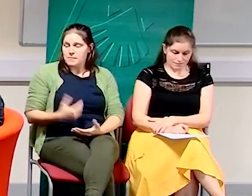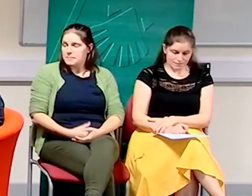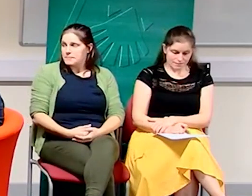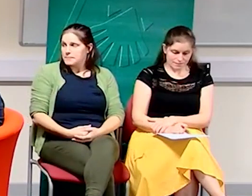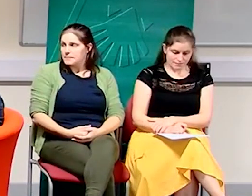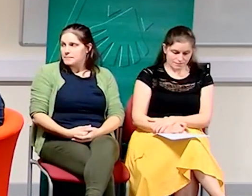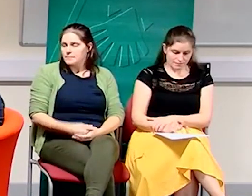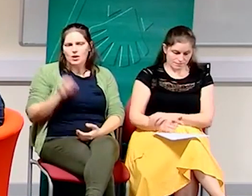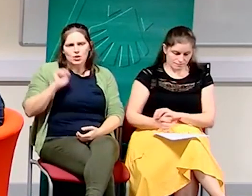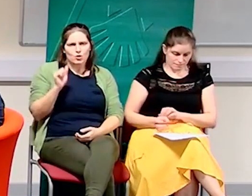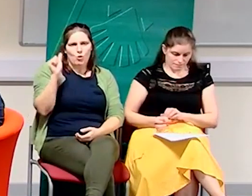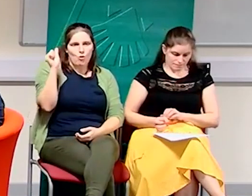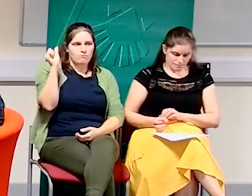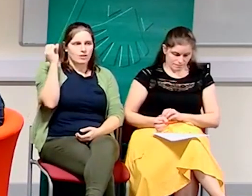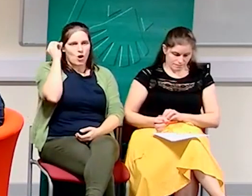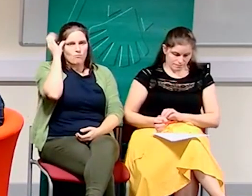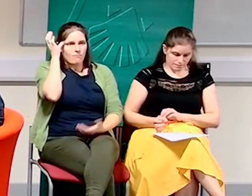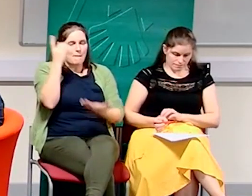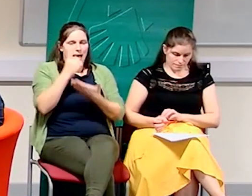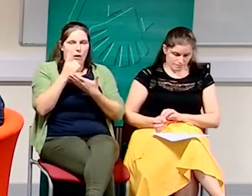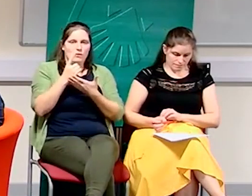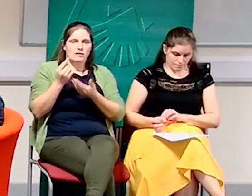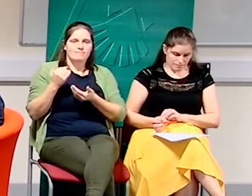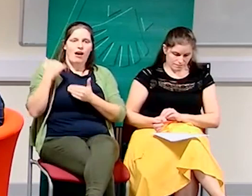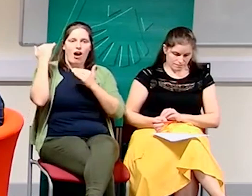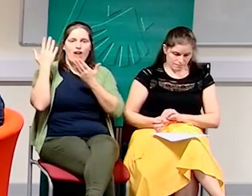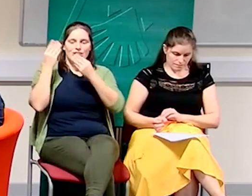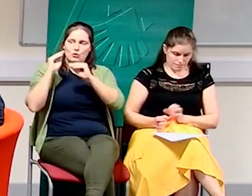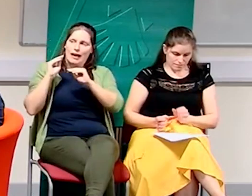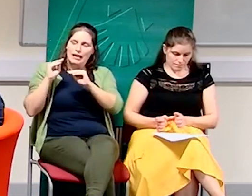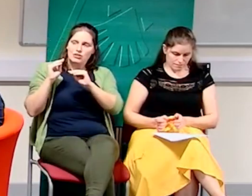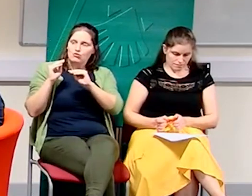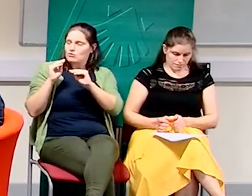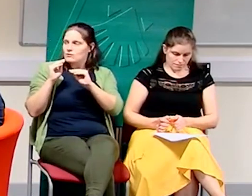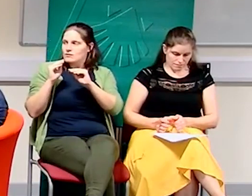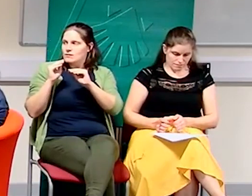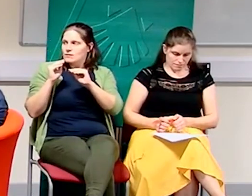and experience of higher education um and first of all do you think that there are perceived barriers